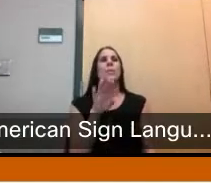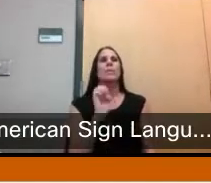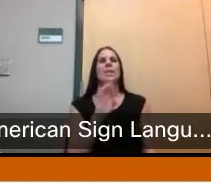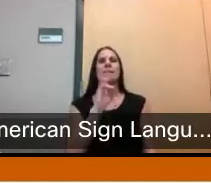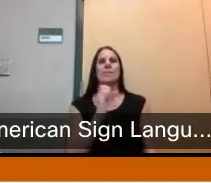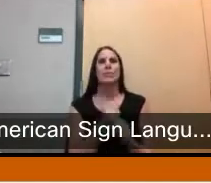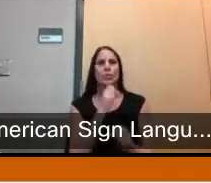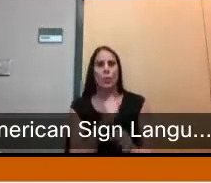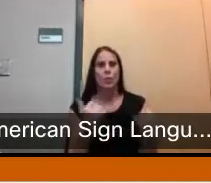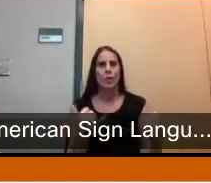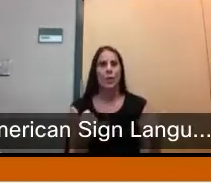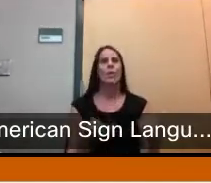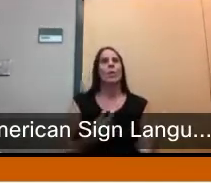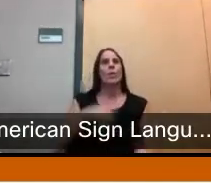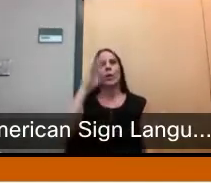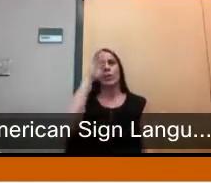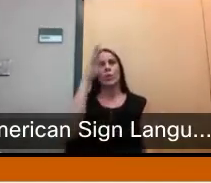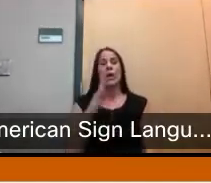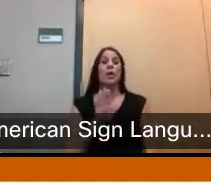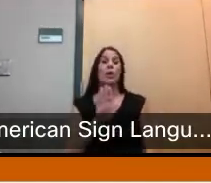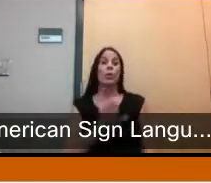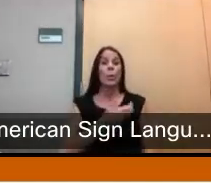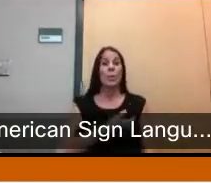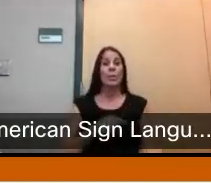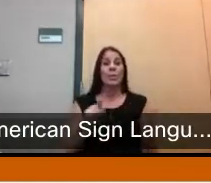we create a year. Baby is as big as with, like, the, the fruits and vegetables metaphors,